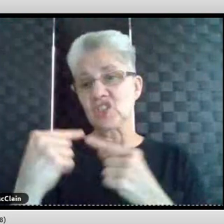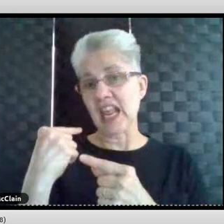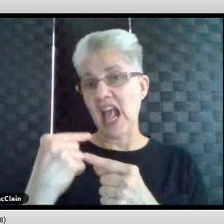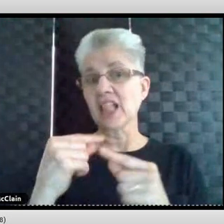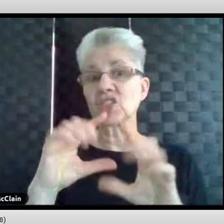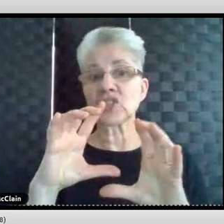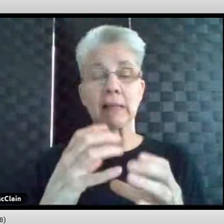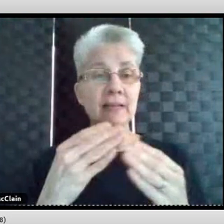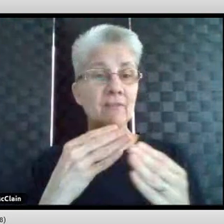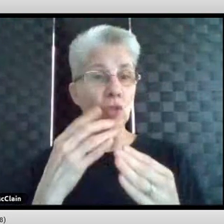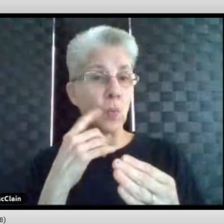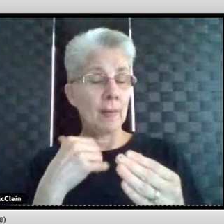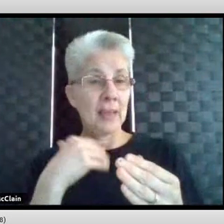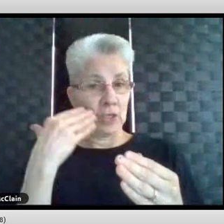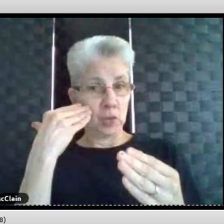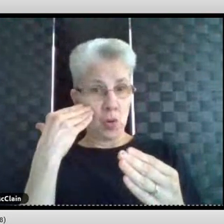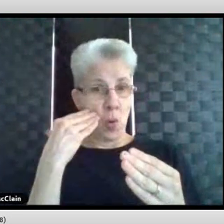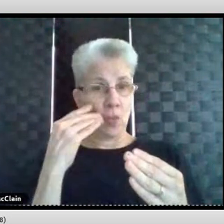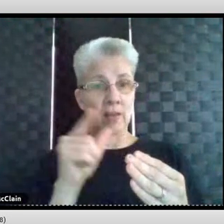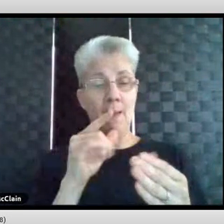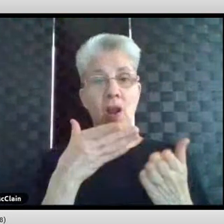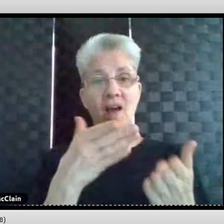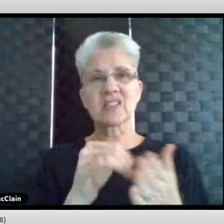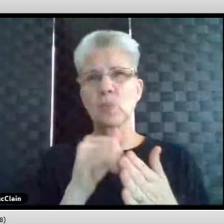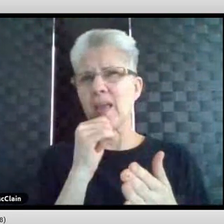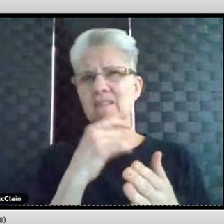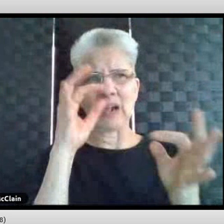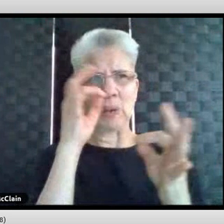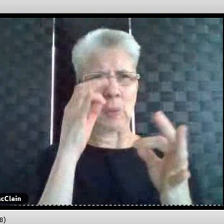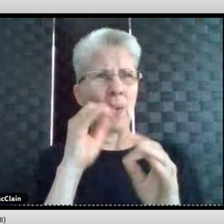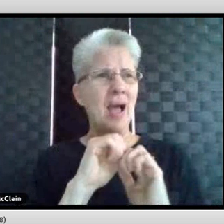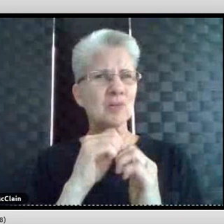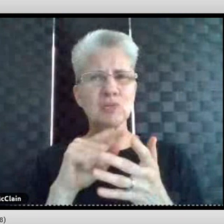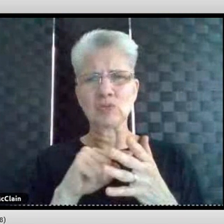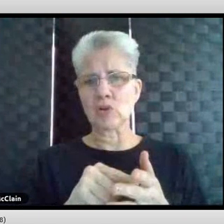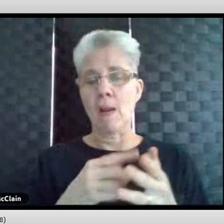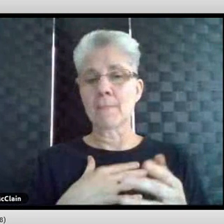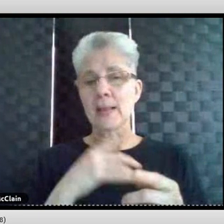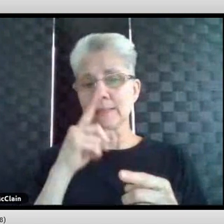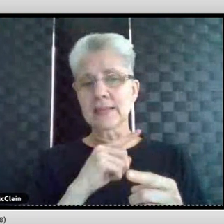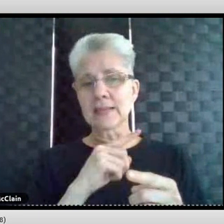because even though that the library offers that, we don't have any clue how to start. My stepdaughter texted me a few weeks ago,